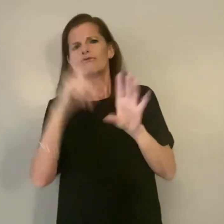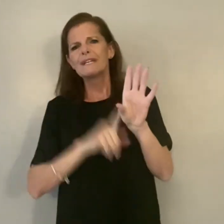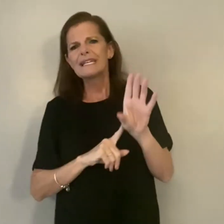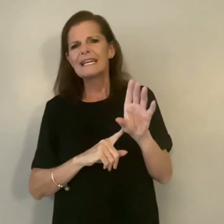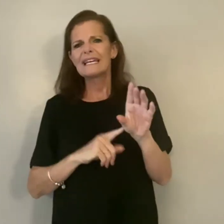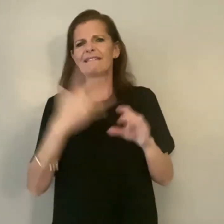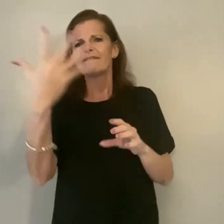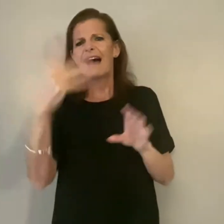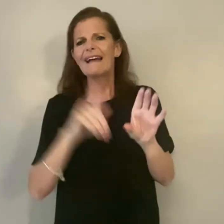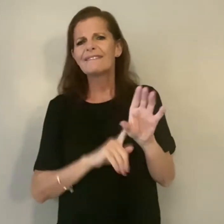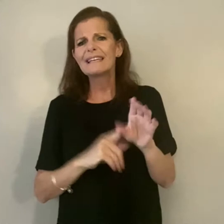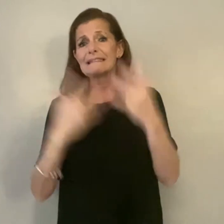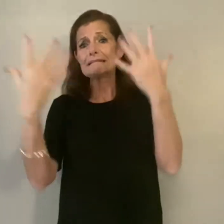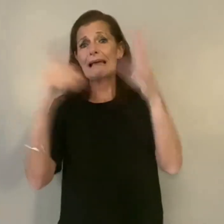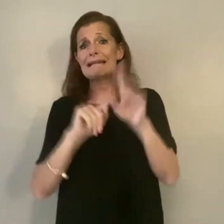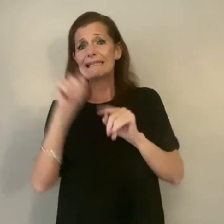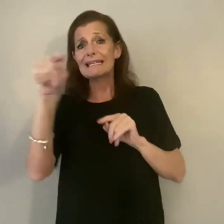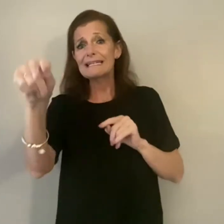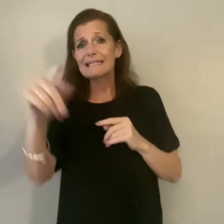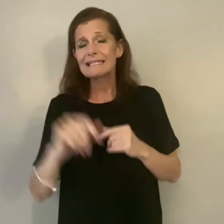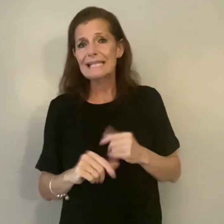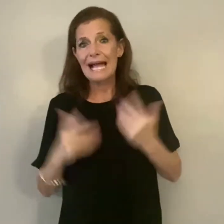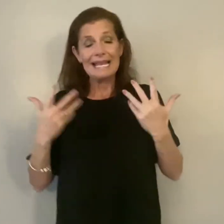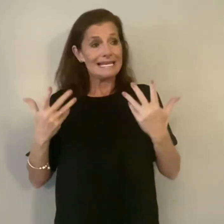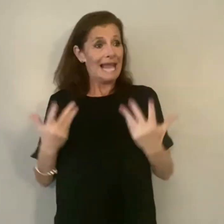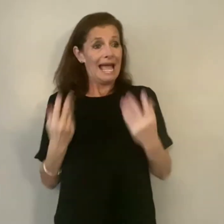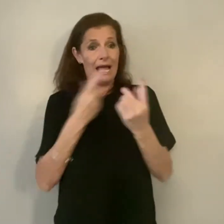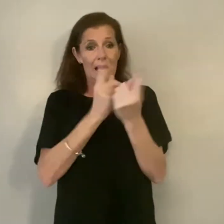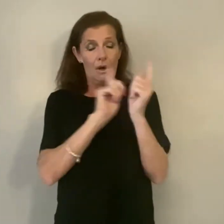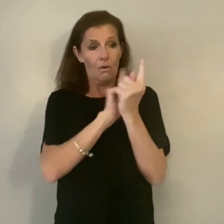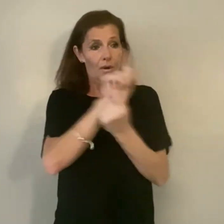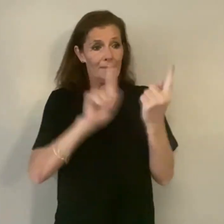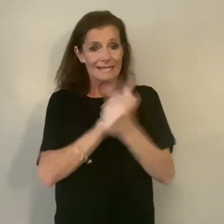the five-year even the 10 year scale. Suddenly they're trustees meetings